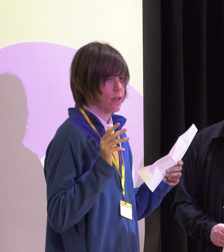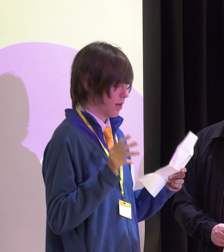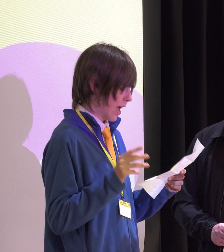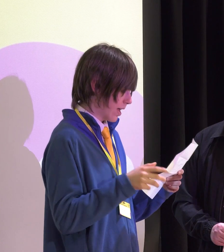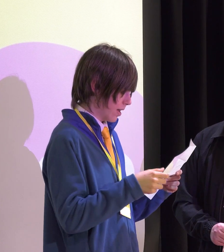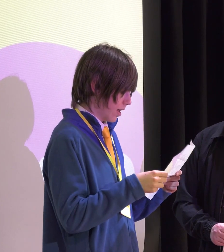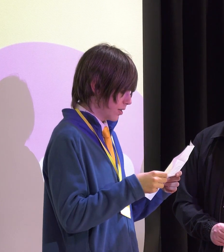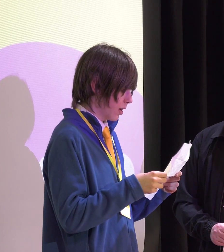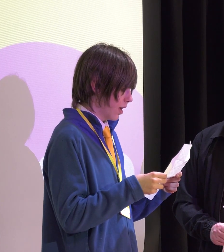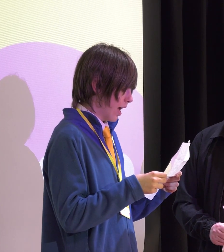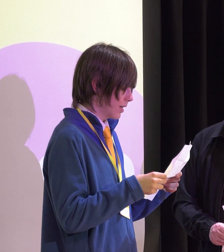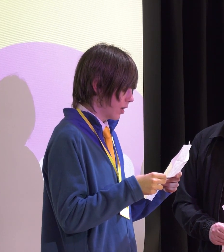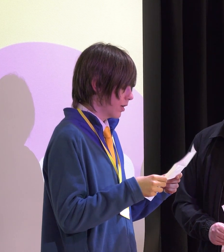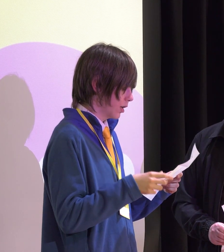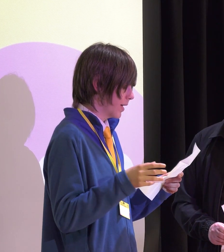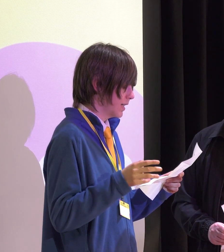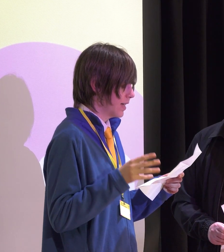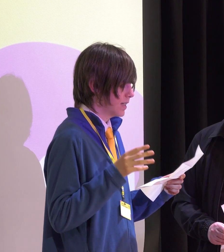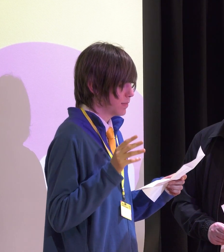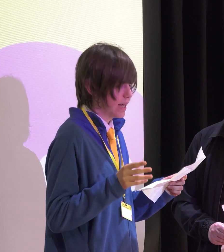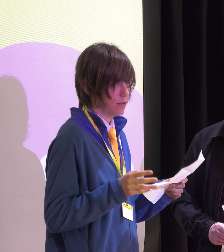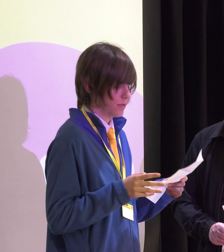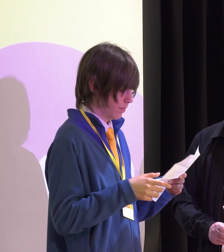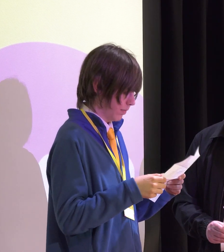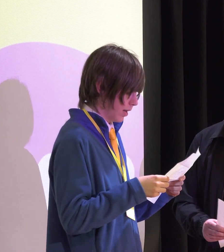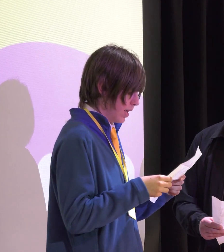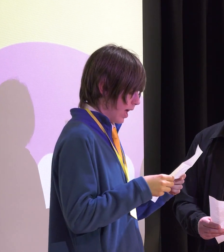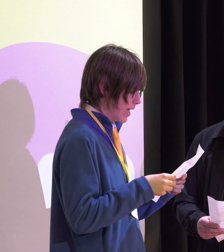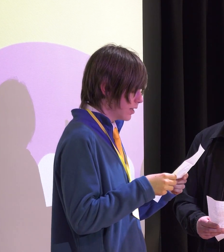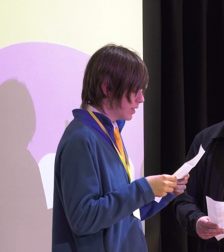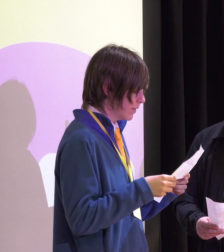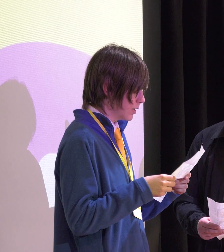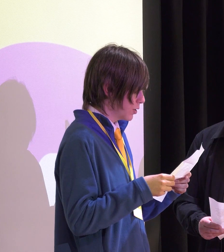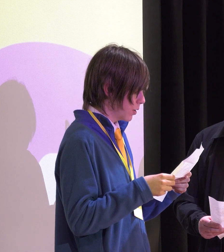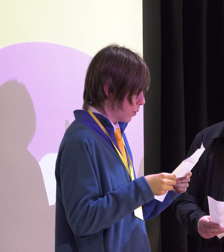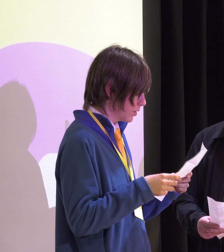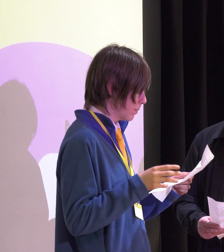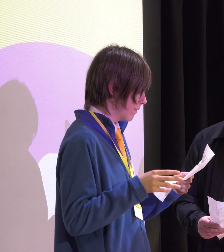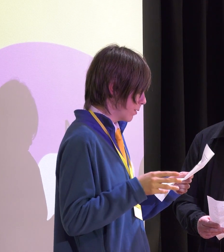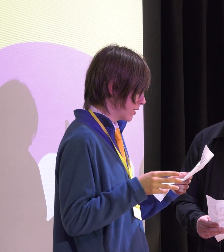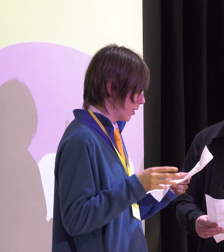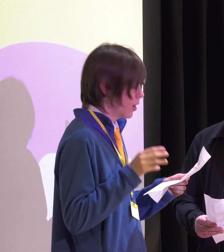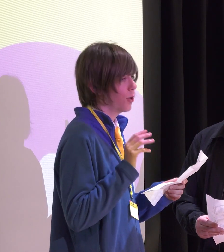and tolerating their needs themselves. Inclusivity should also be focused on,